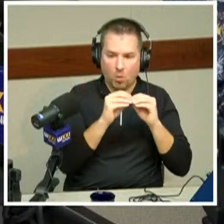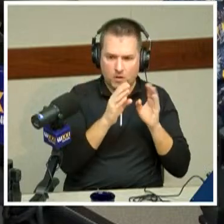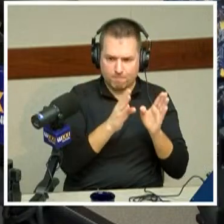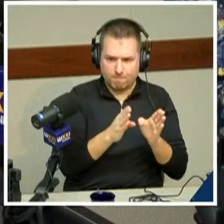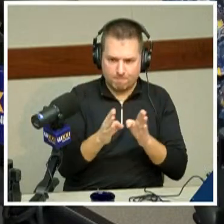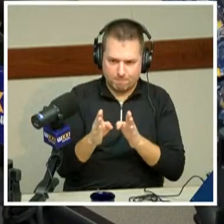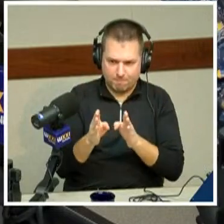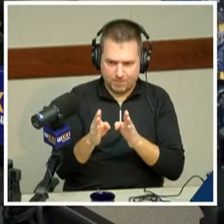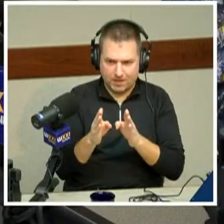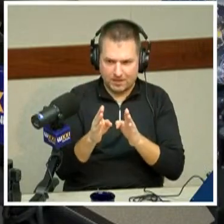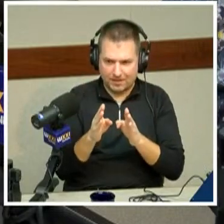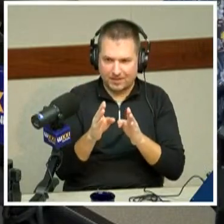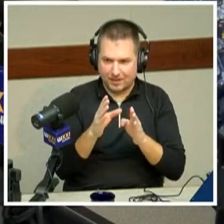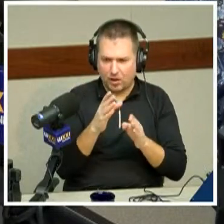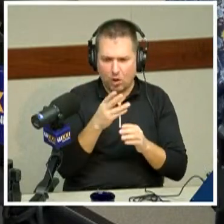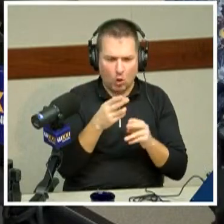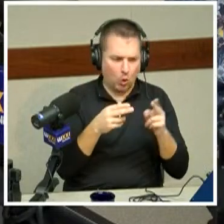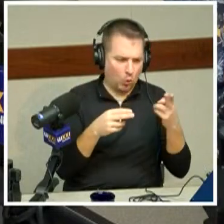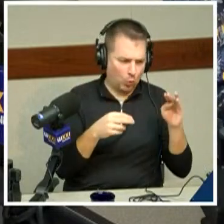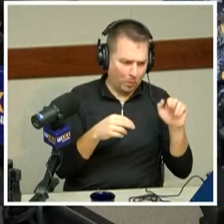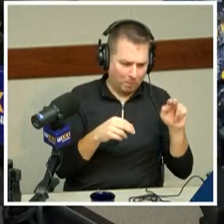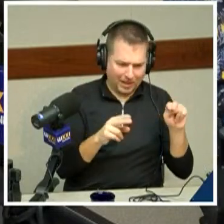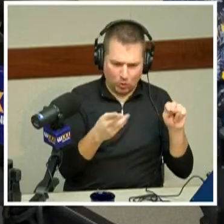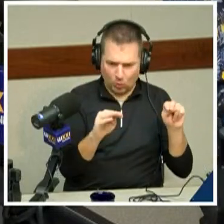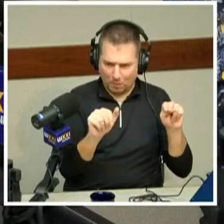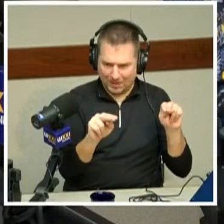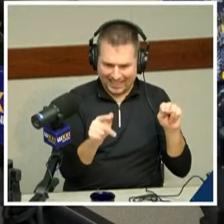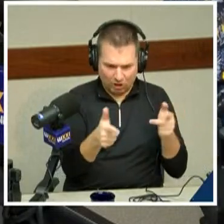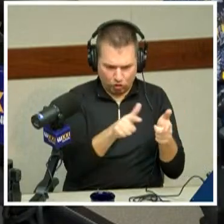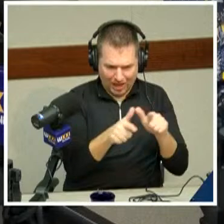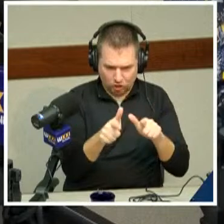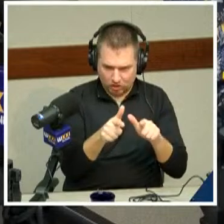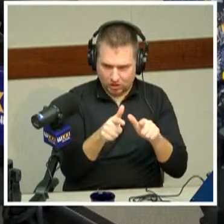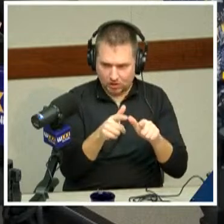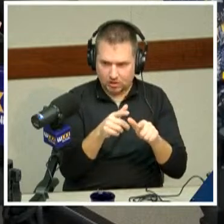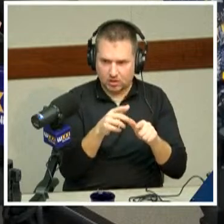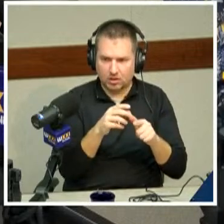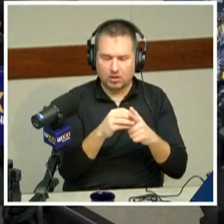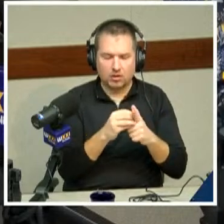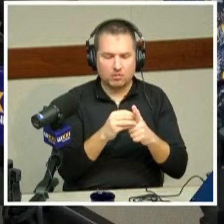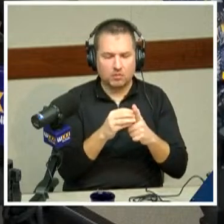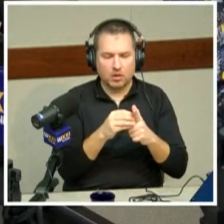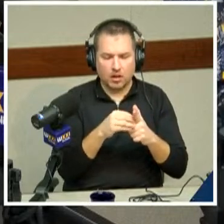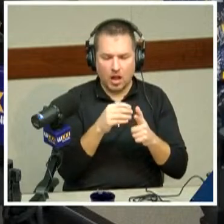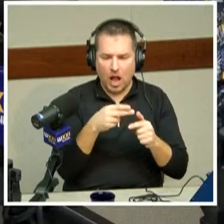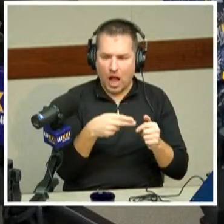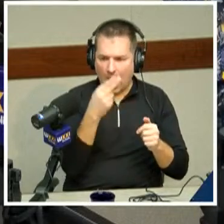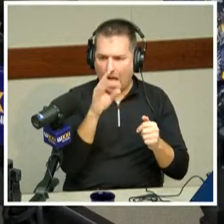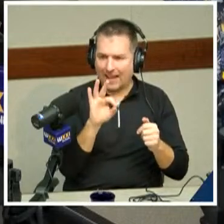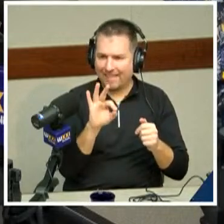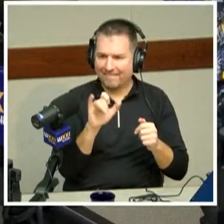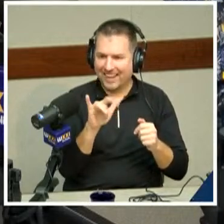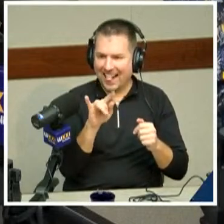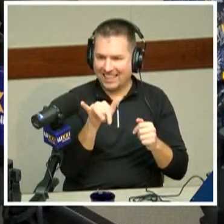captured so that we can analyze we can have more High Fidelity of understanding of what happened